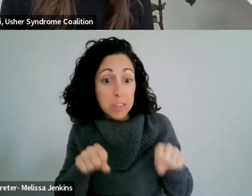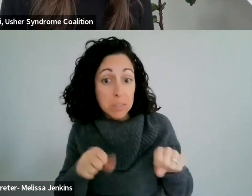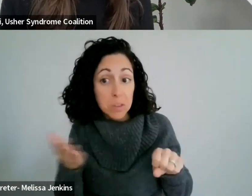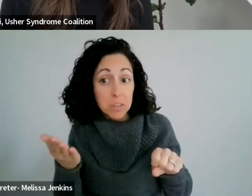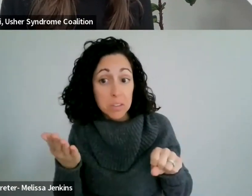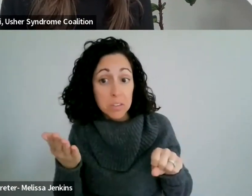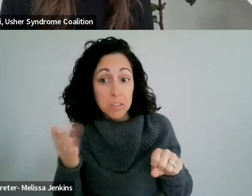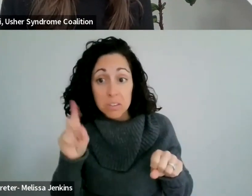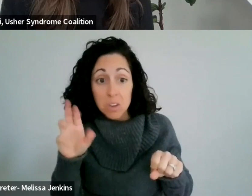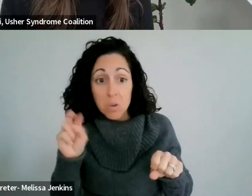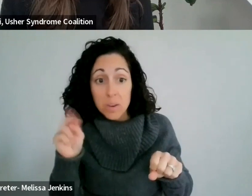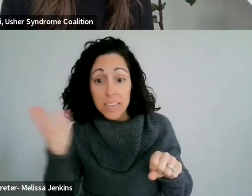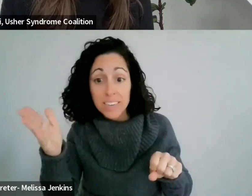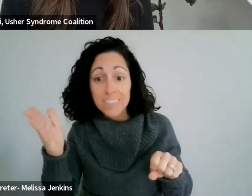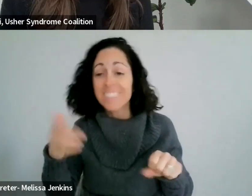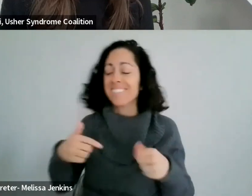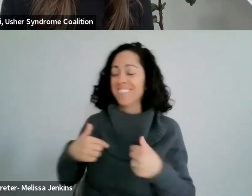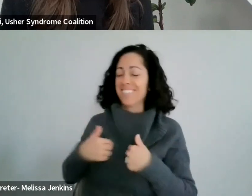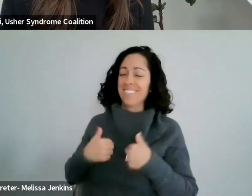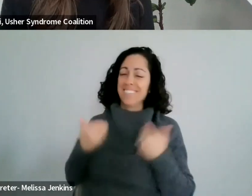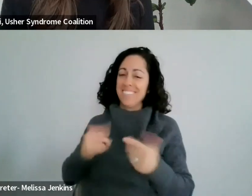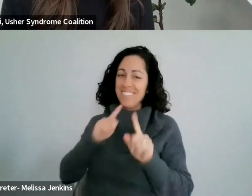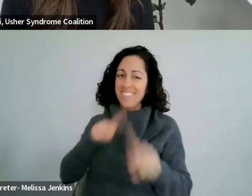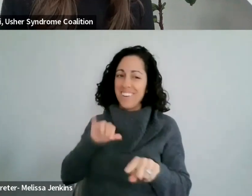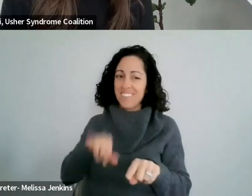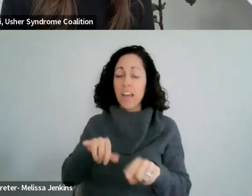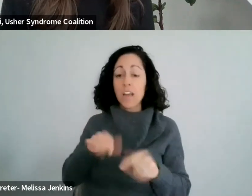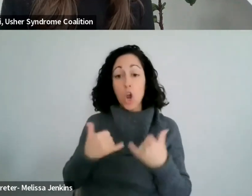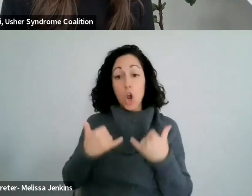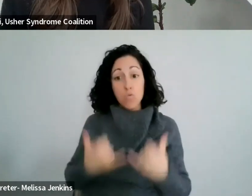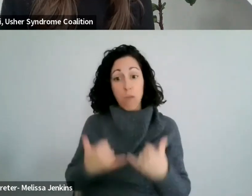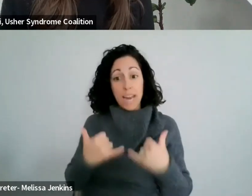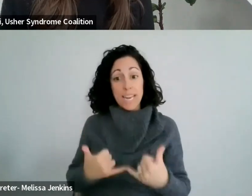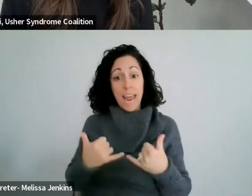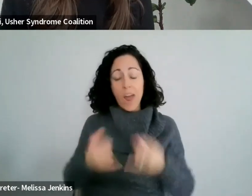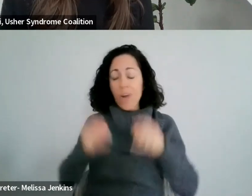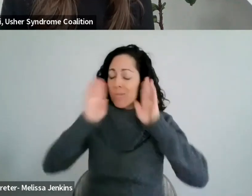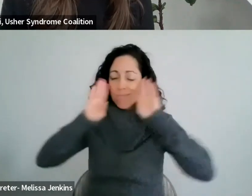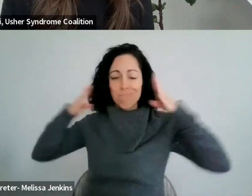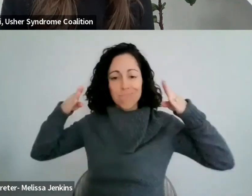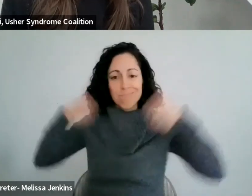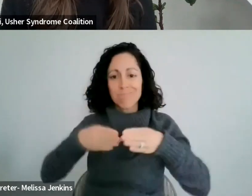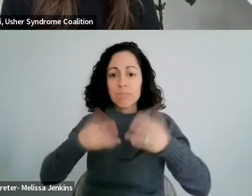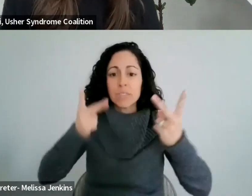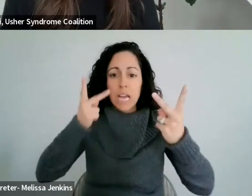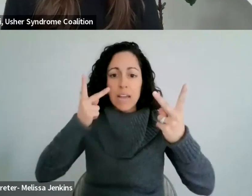I can, I can have a go at that. So at the moment, we are really concentrating ultevursen in the eye.